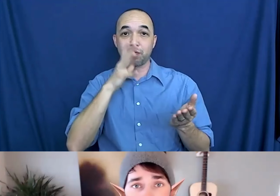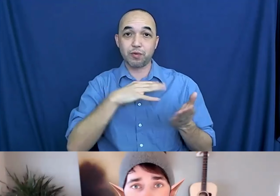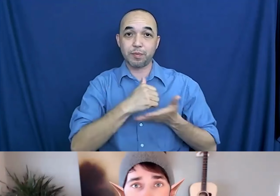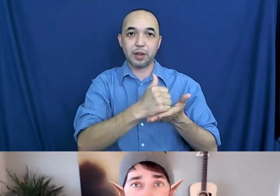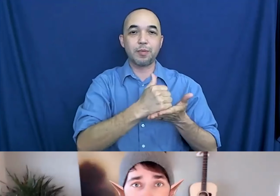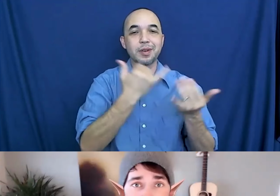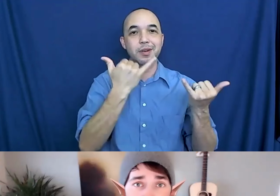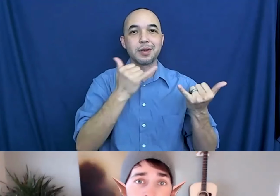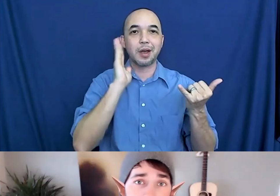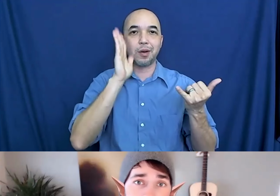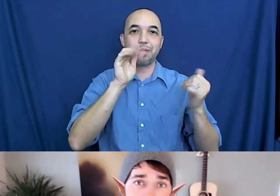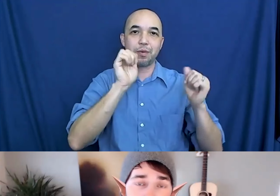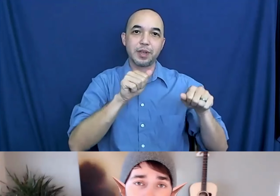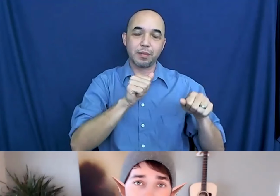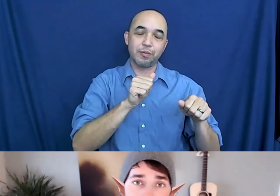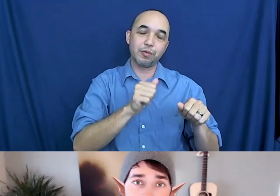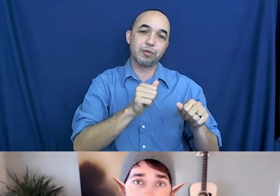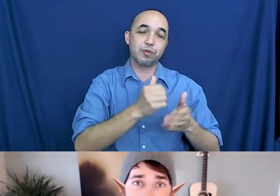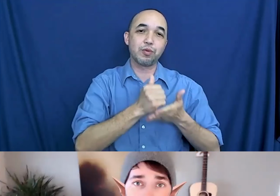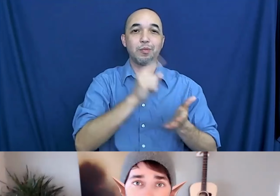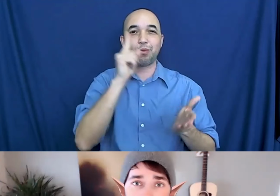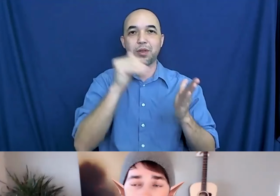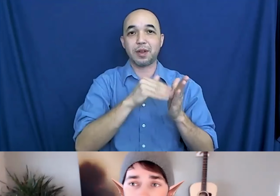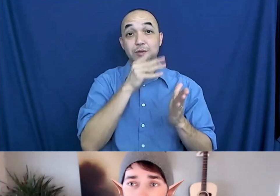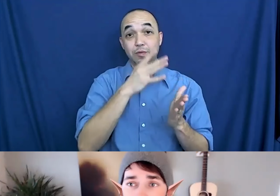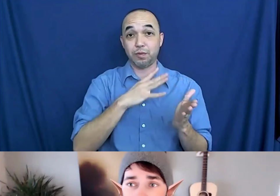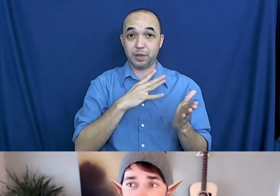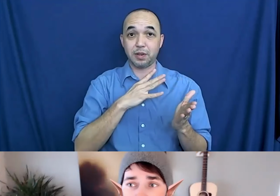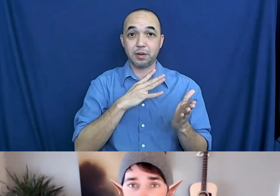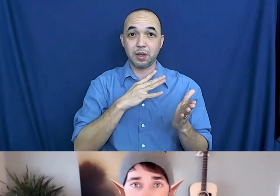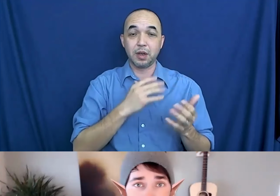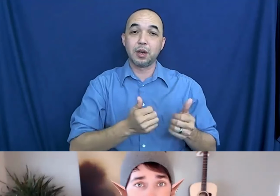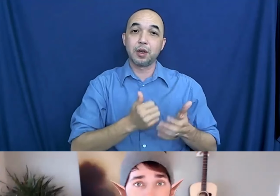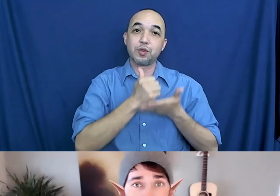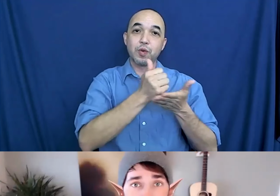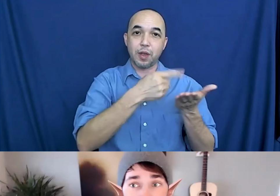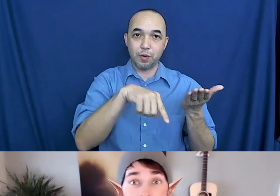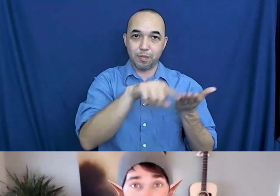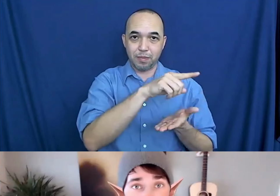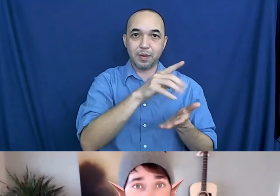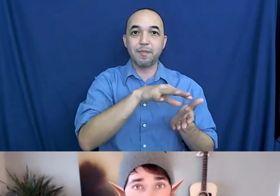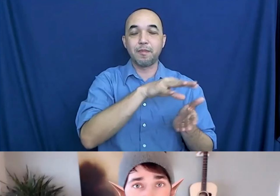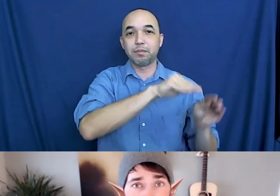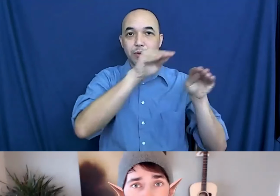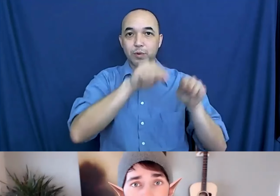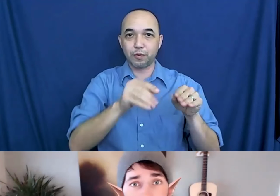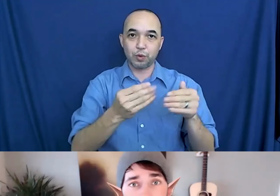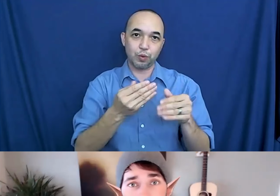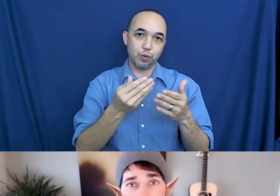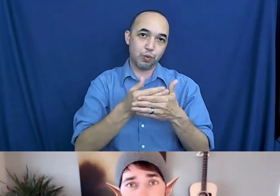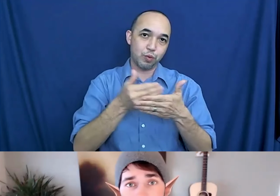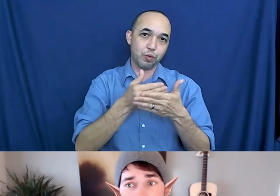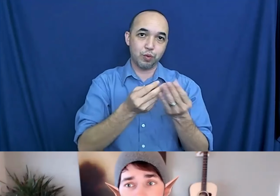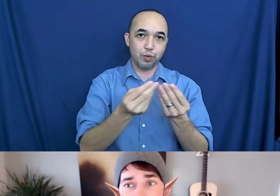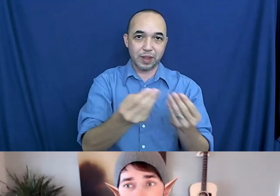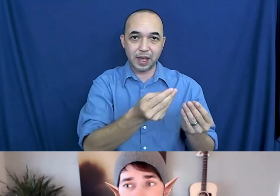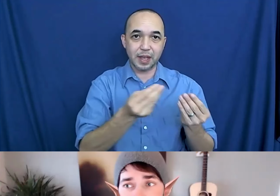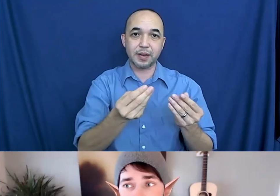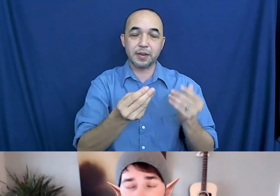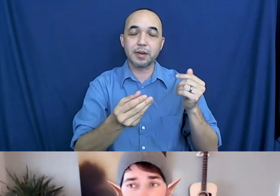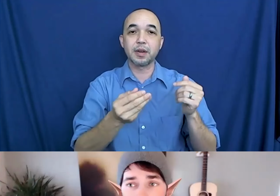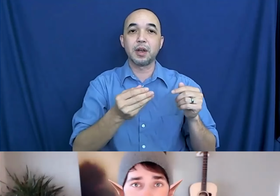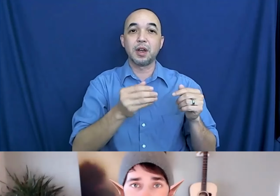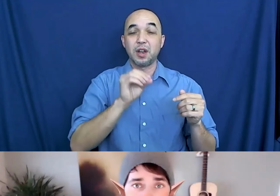FARMABLE LAND.